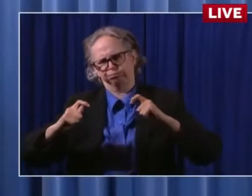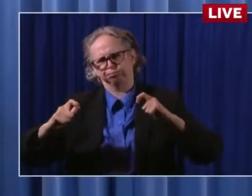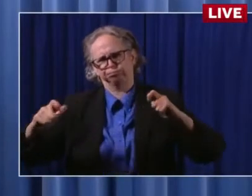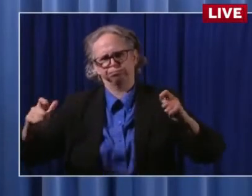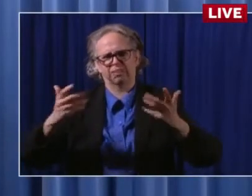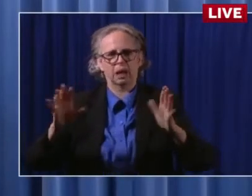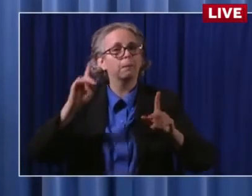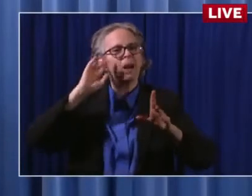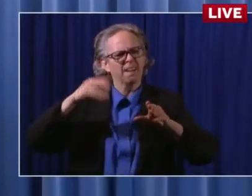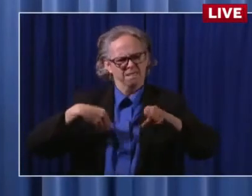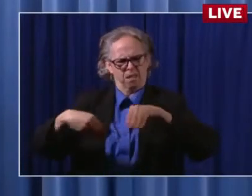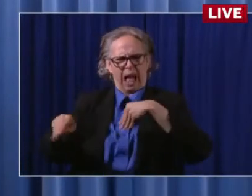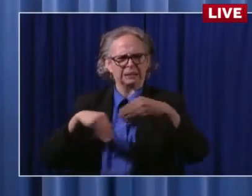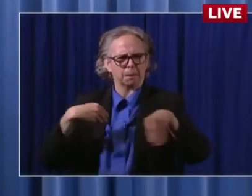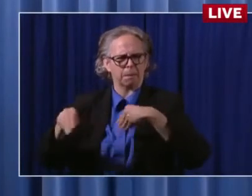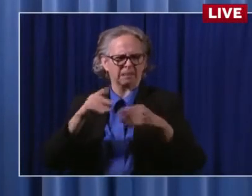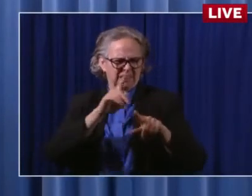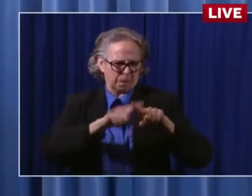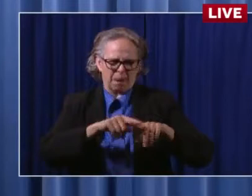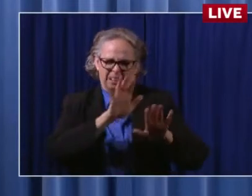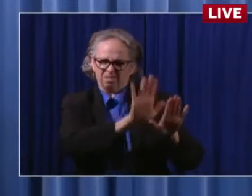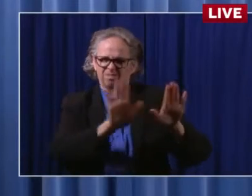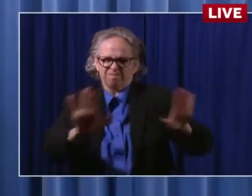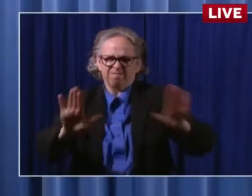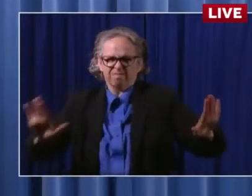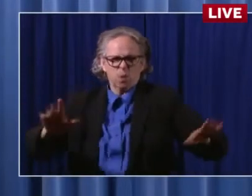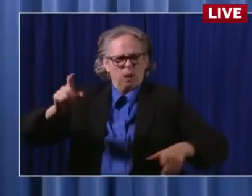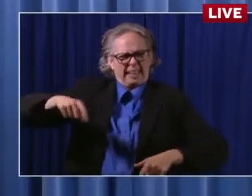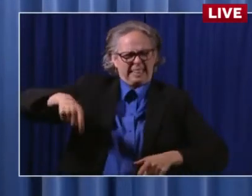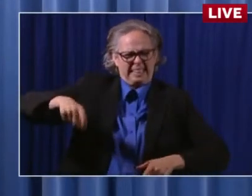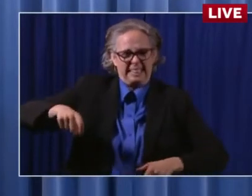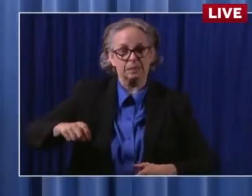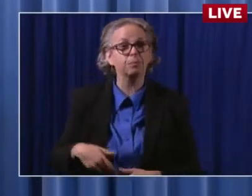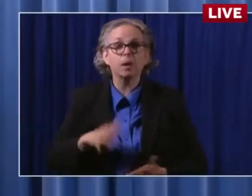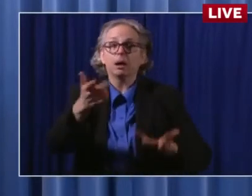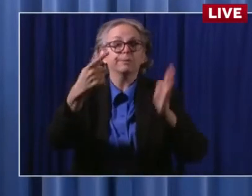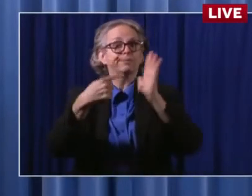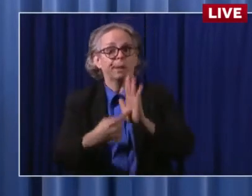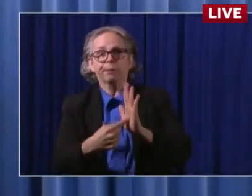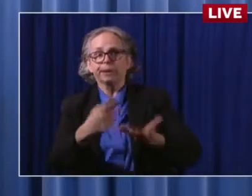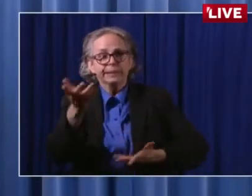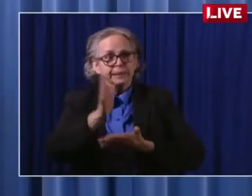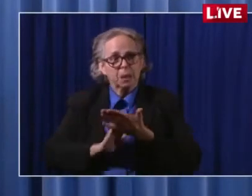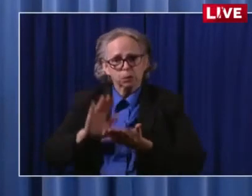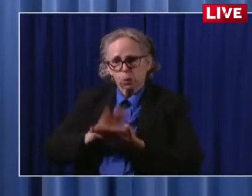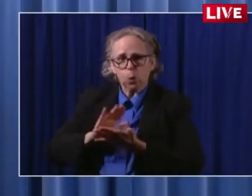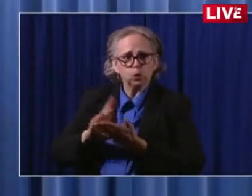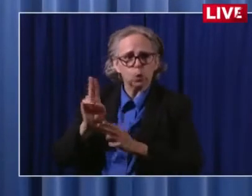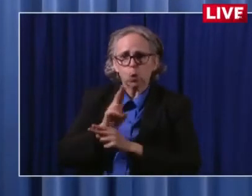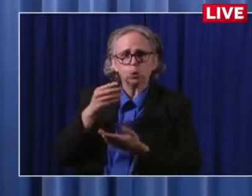THESE ARE JUST ALL EXAMPLES OF MANY THINGS, MANY WAYS THAT THIS MONEY CAN BE SPENT.